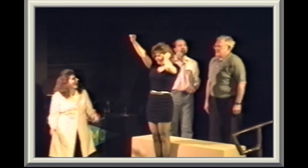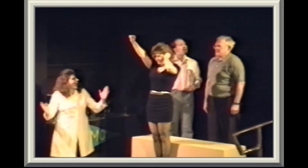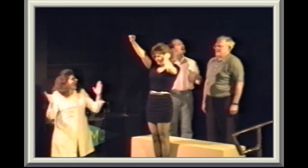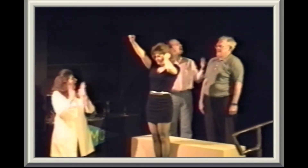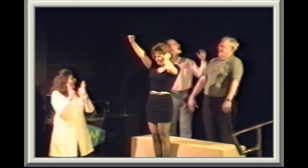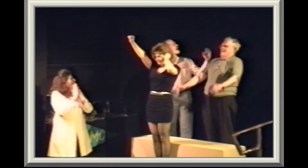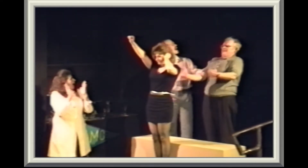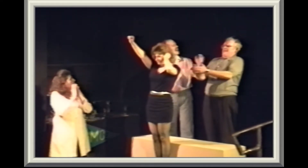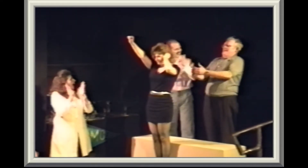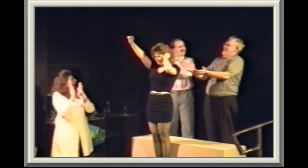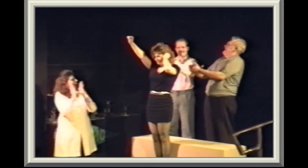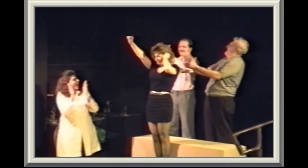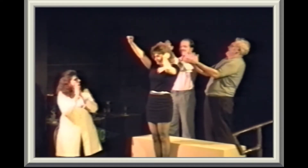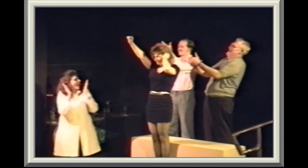Deaf power!